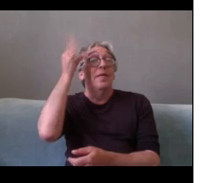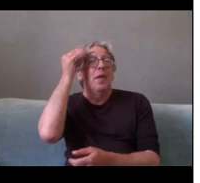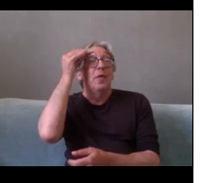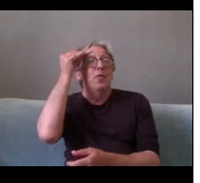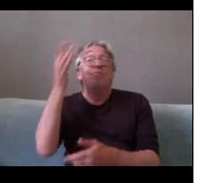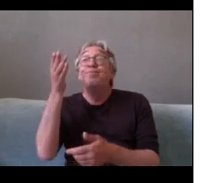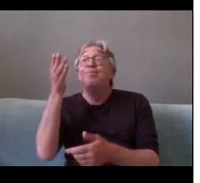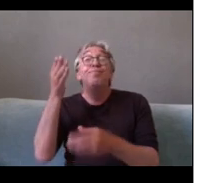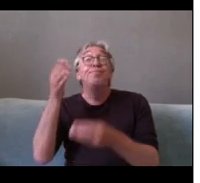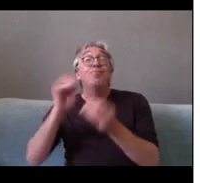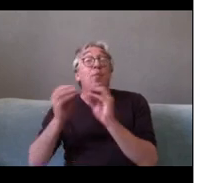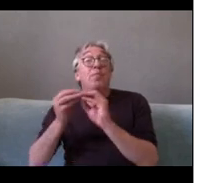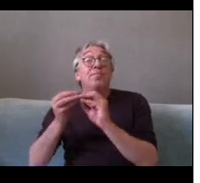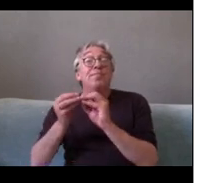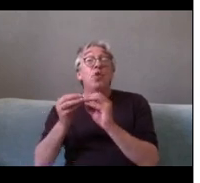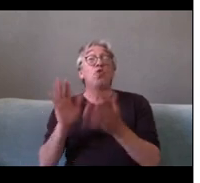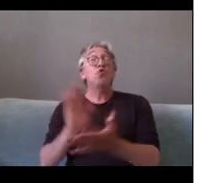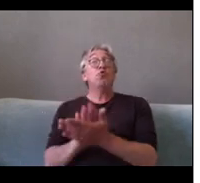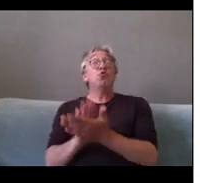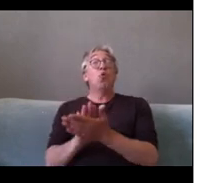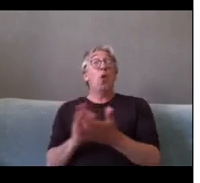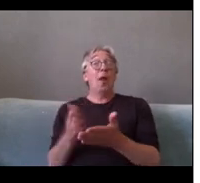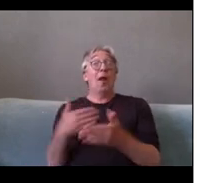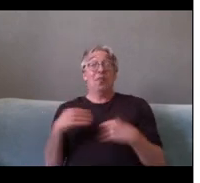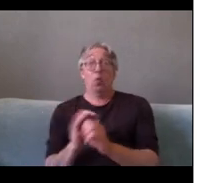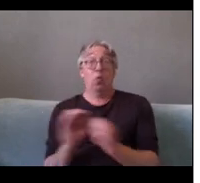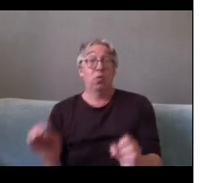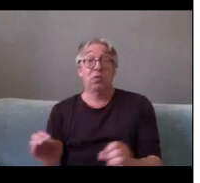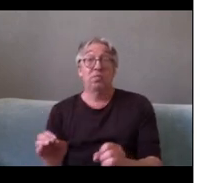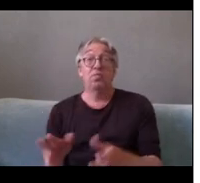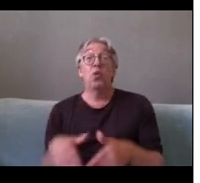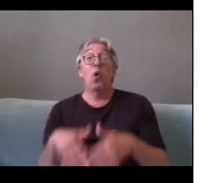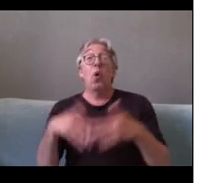or people who are deaf or people who are deaf-blind.